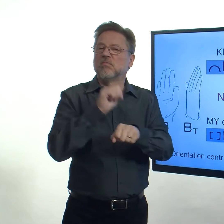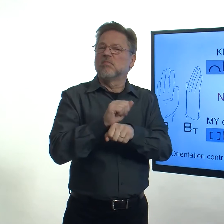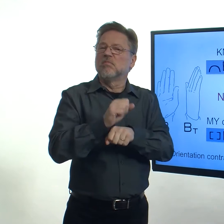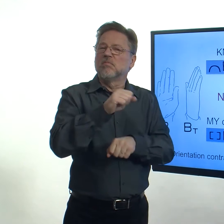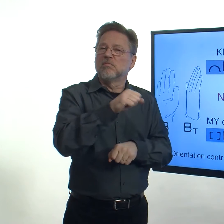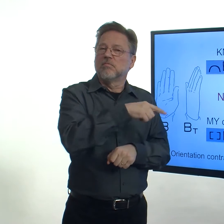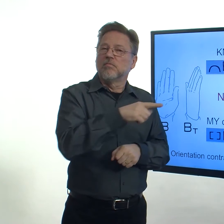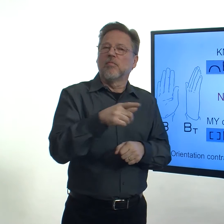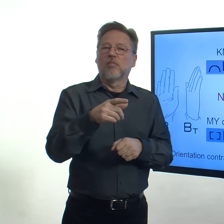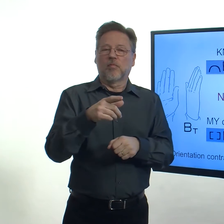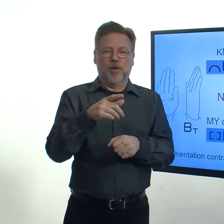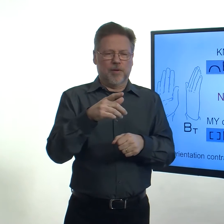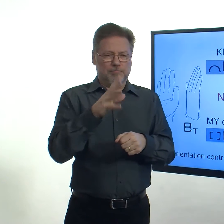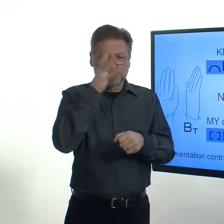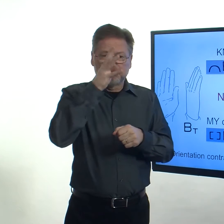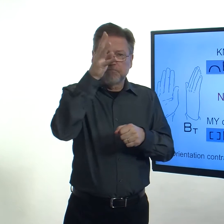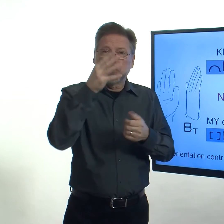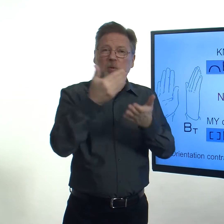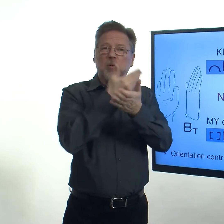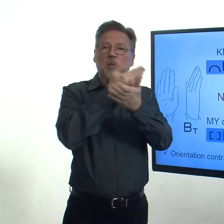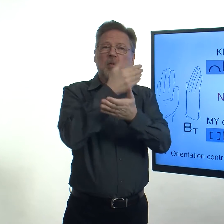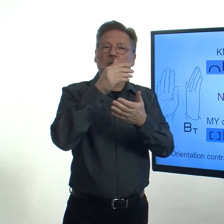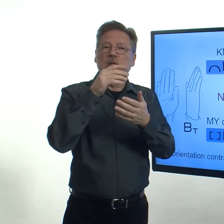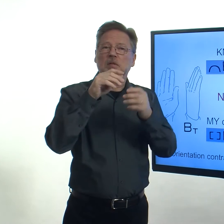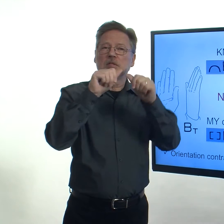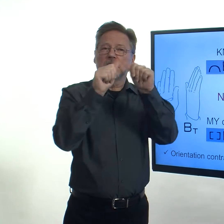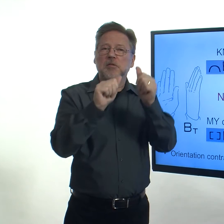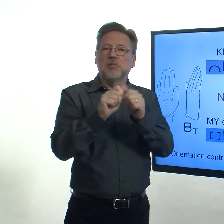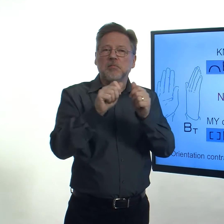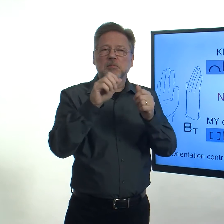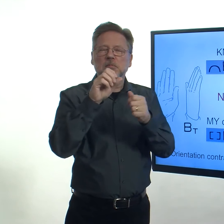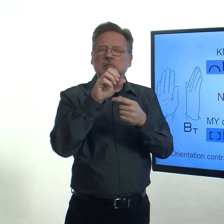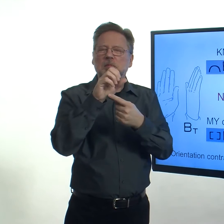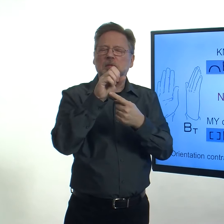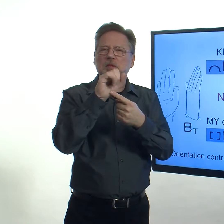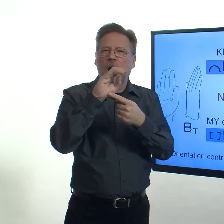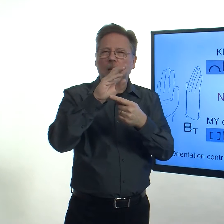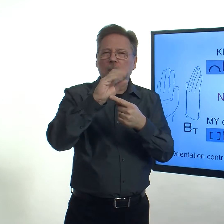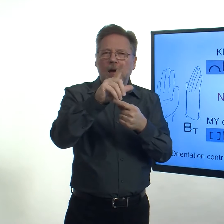for a movement because it is. Instead of picking new symbol from what was available on the